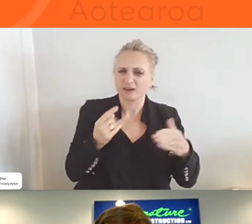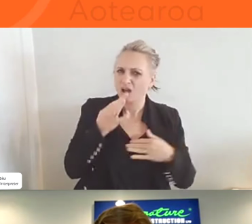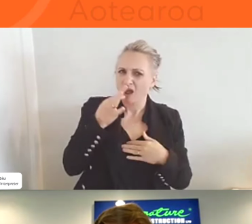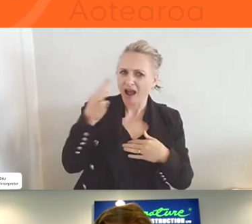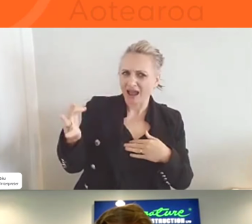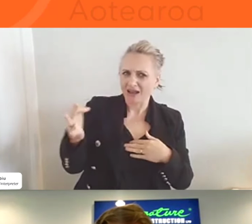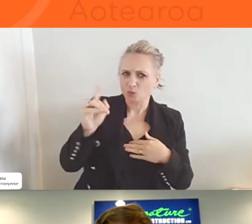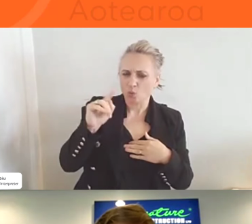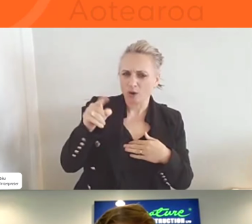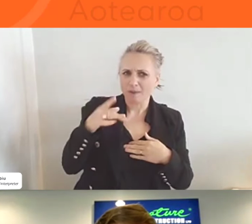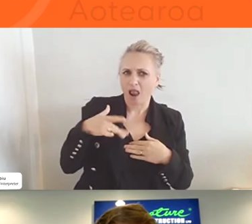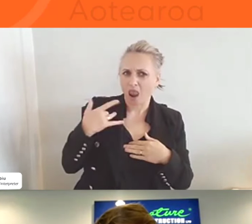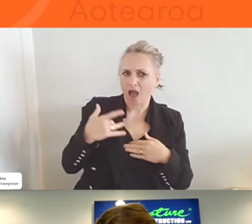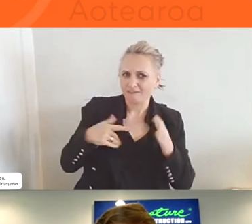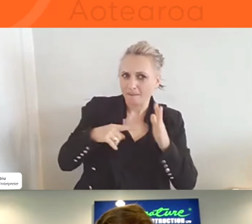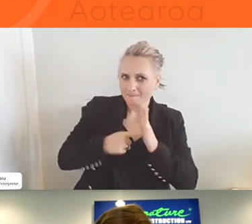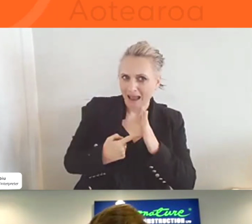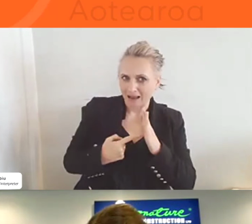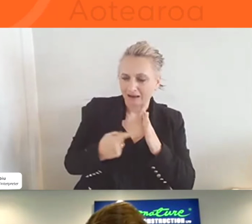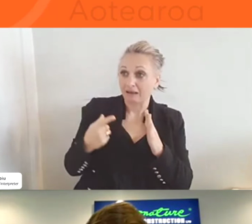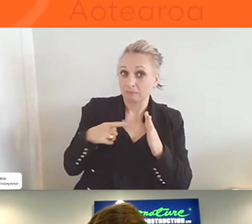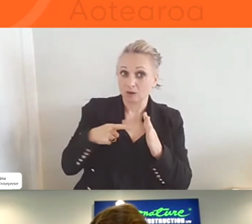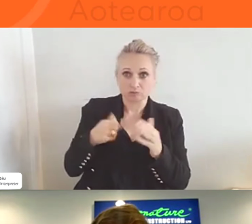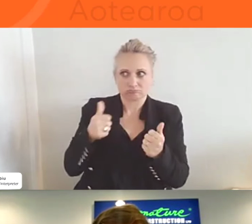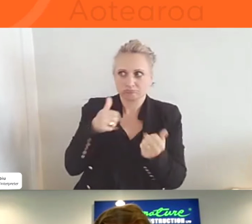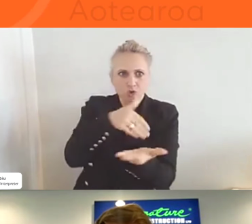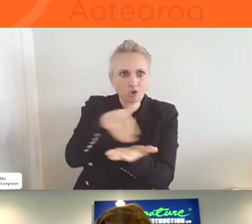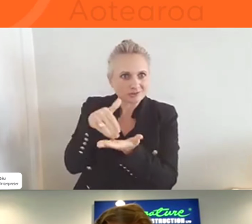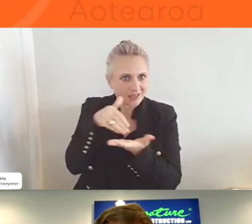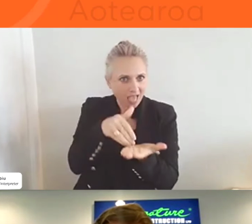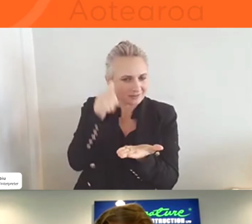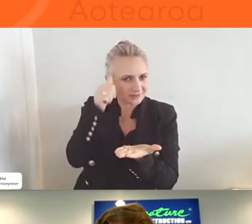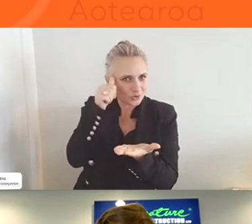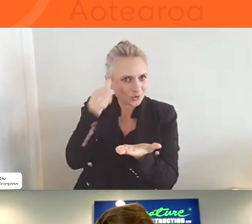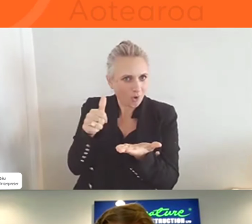The market is flooded with a whole lot of, as Steve said, narrow sites